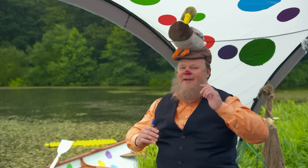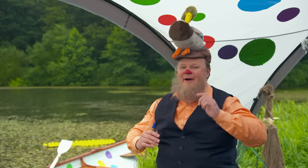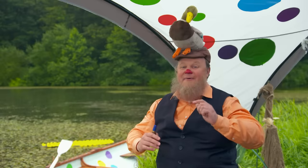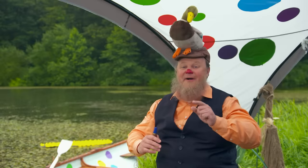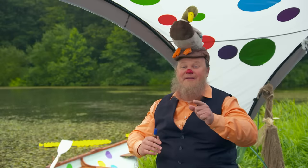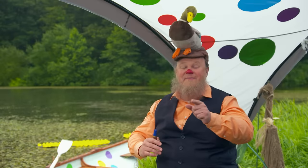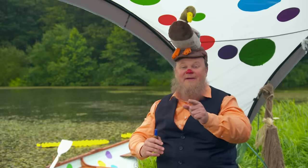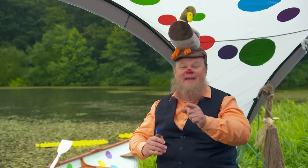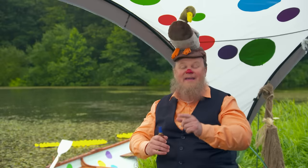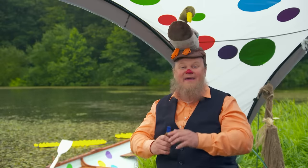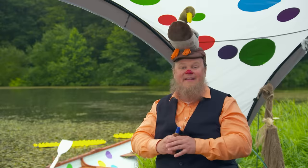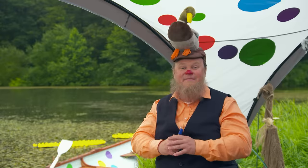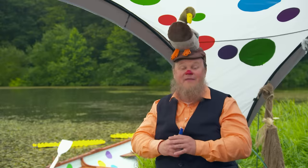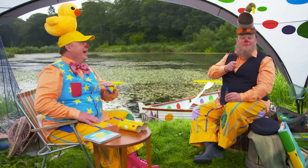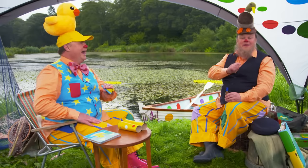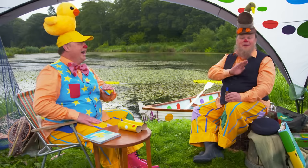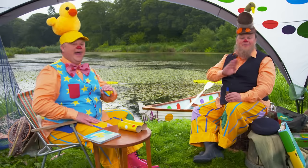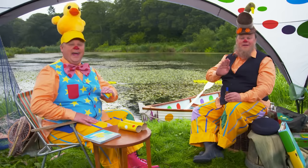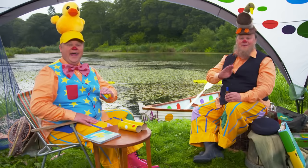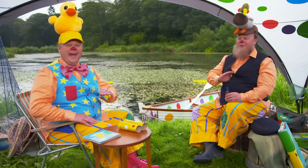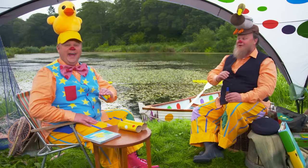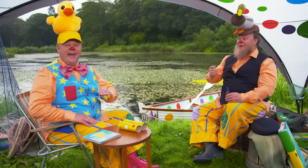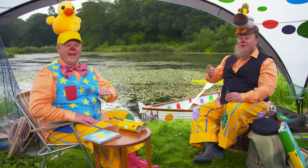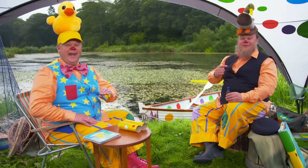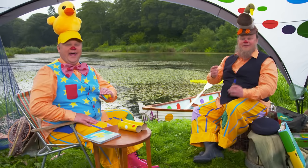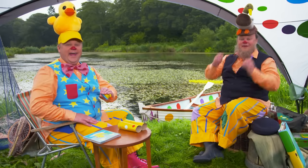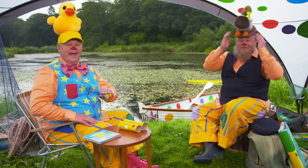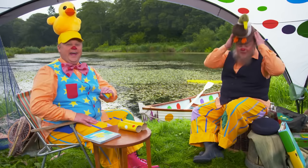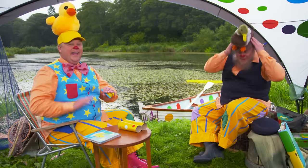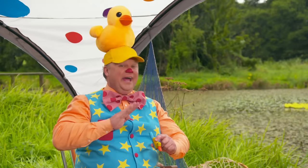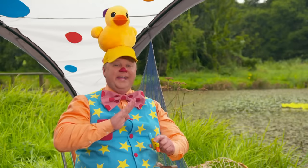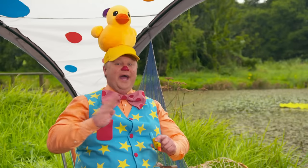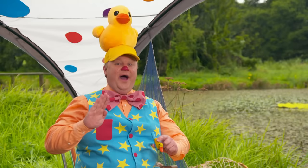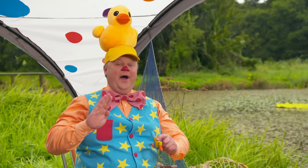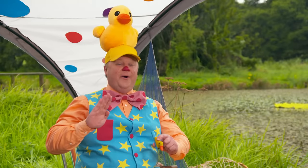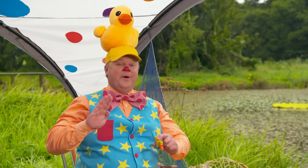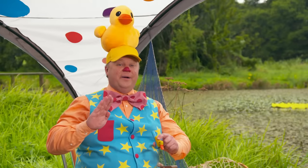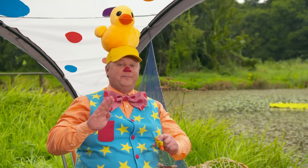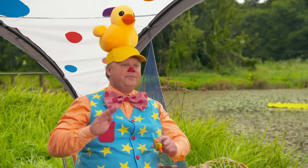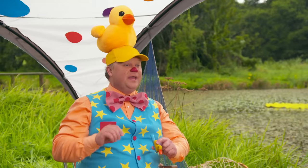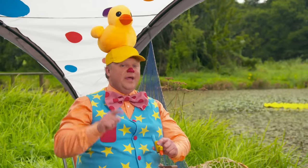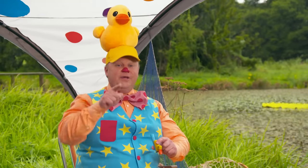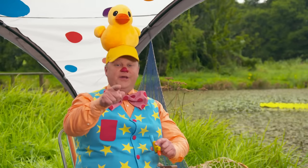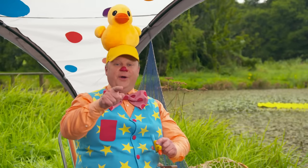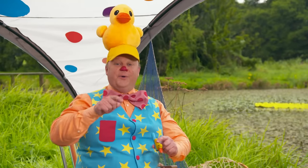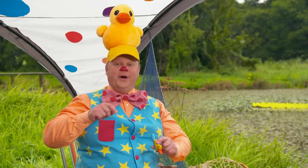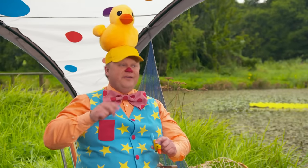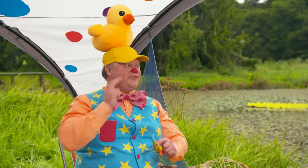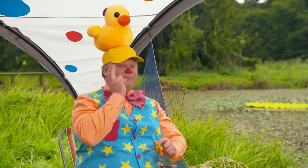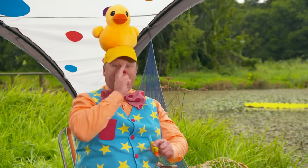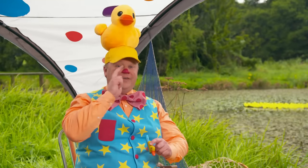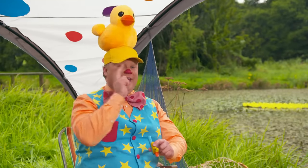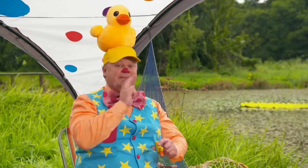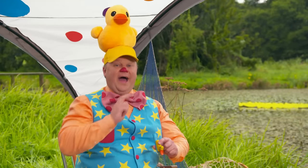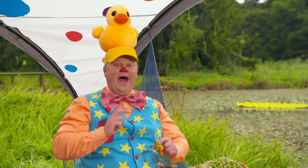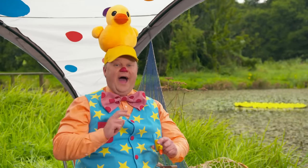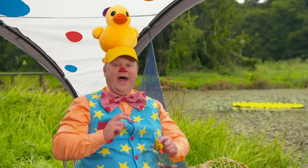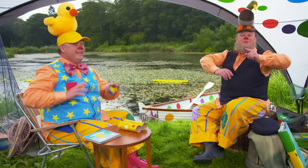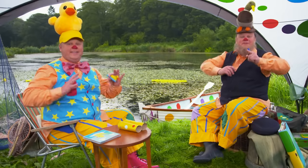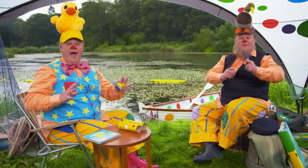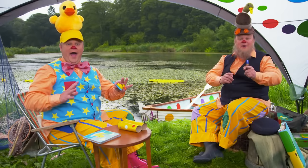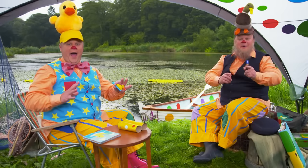no i don't believe it you didn't want us to duck no you spotted a duck